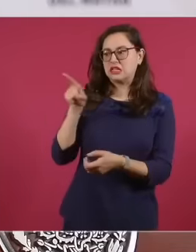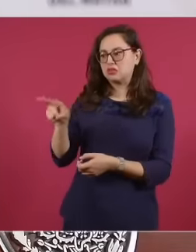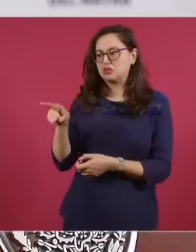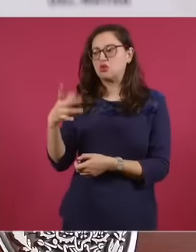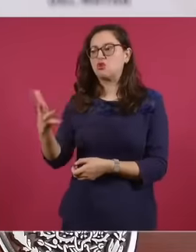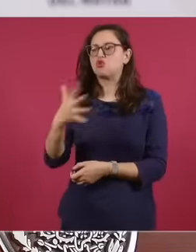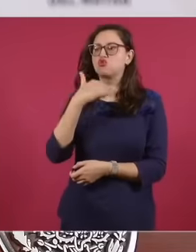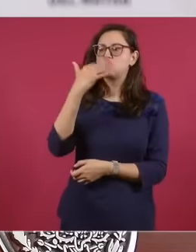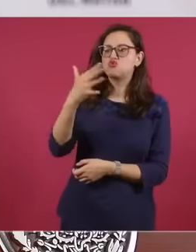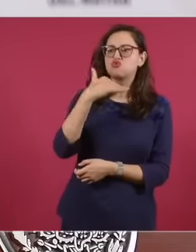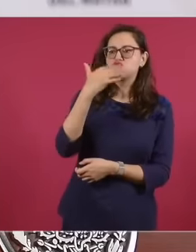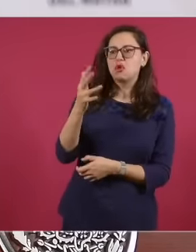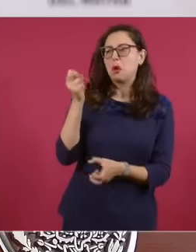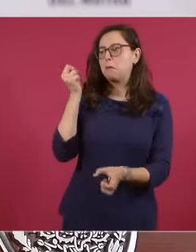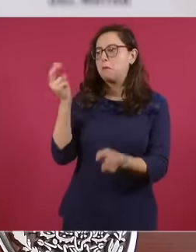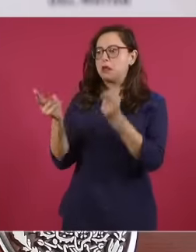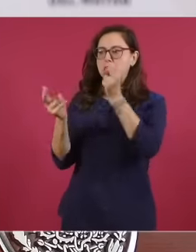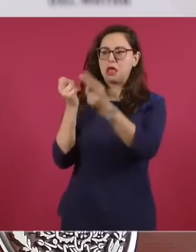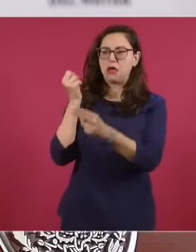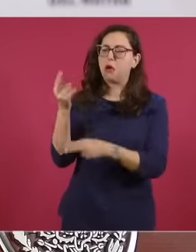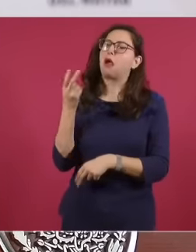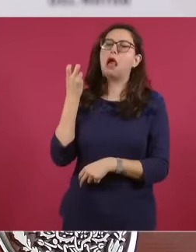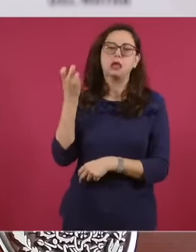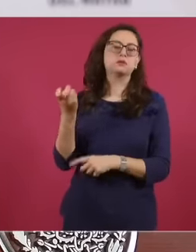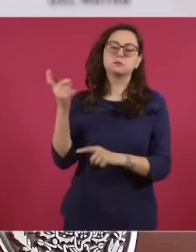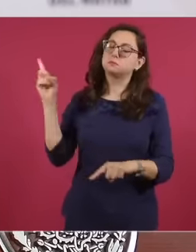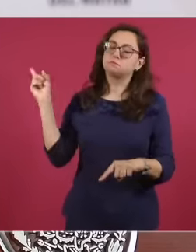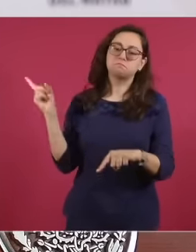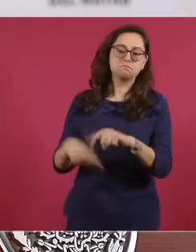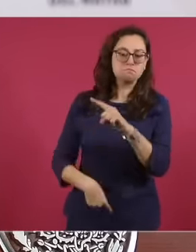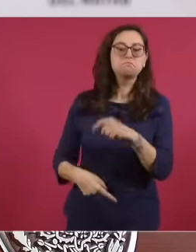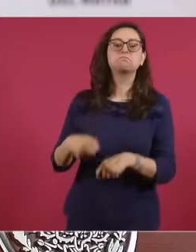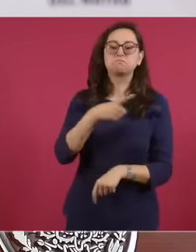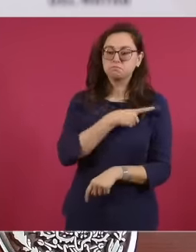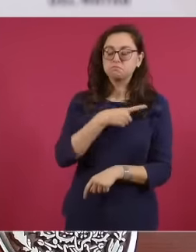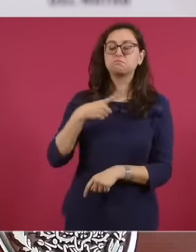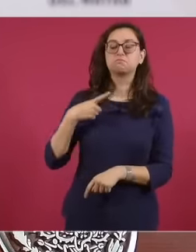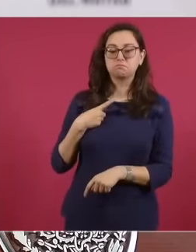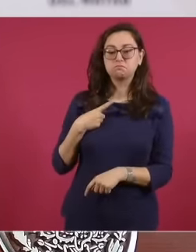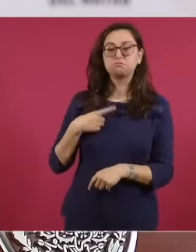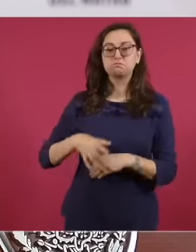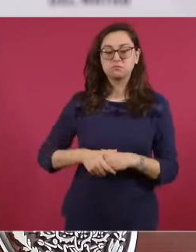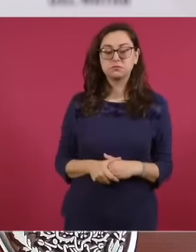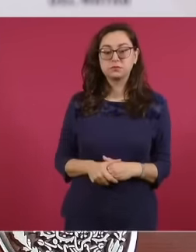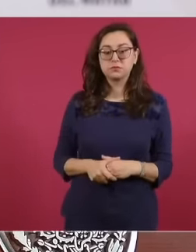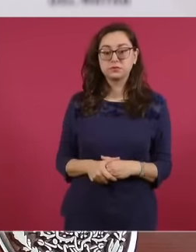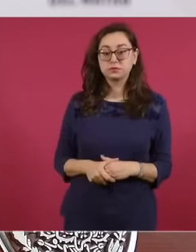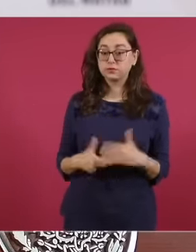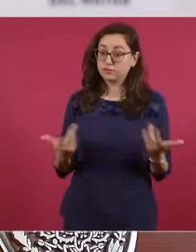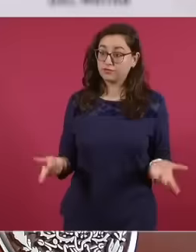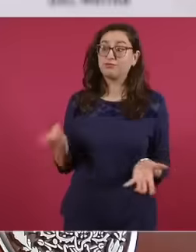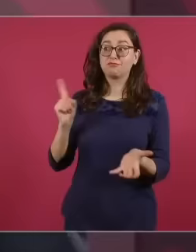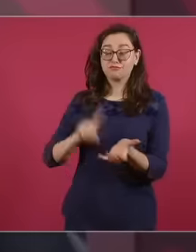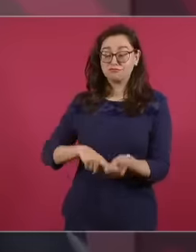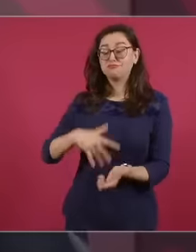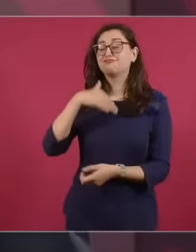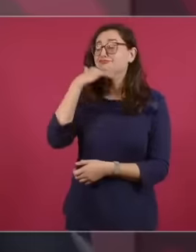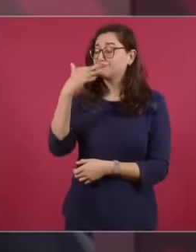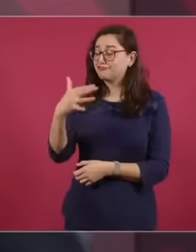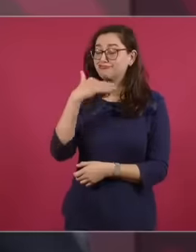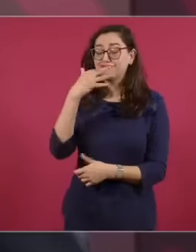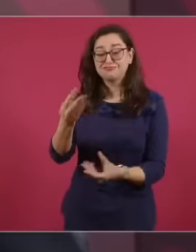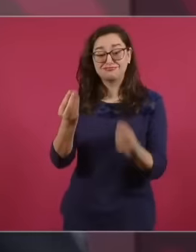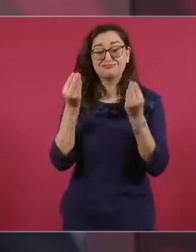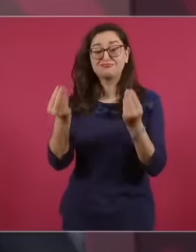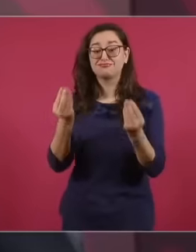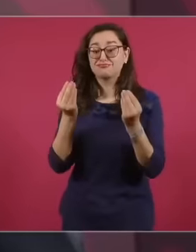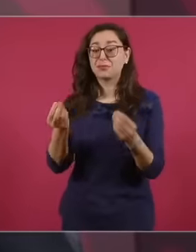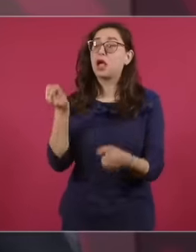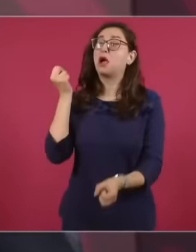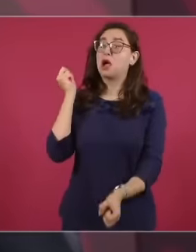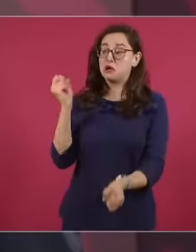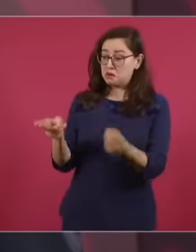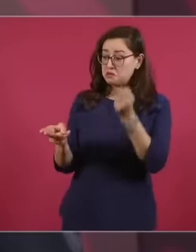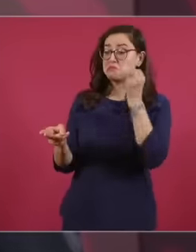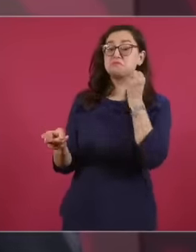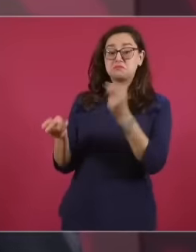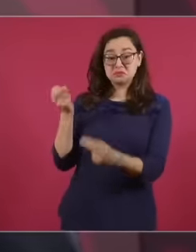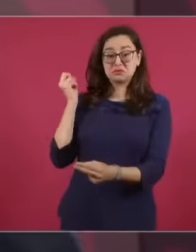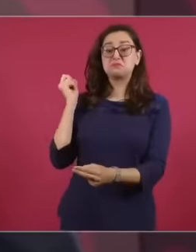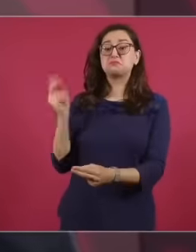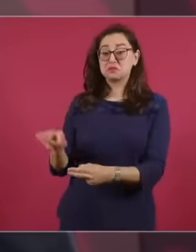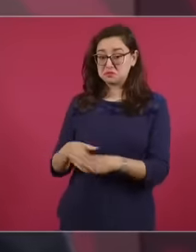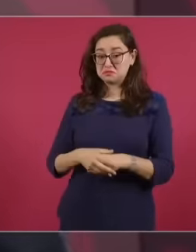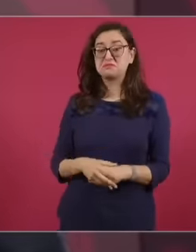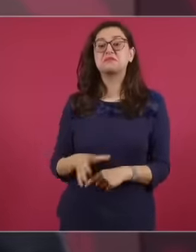privileges and and there are privileges in the judiciary and the workers